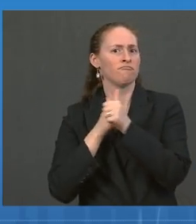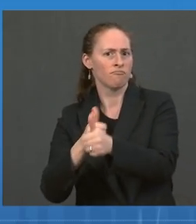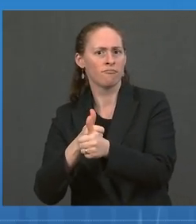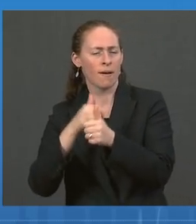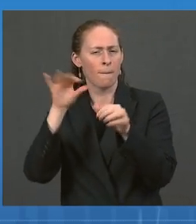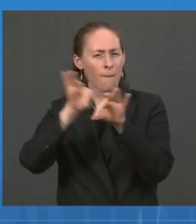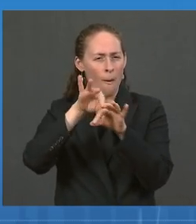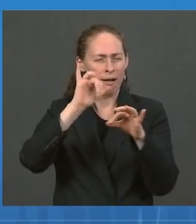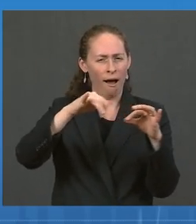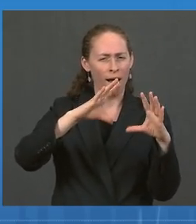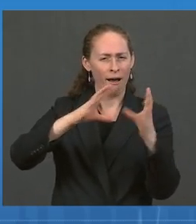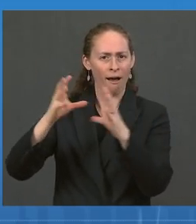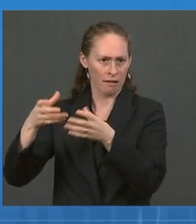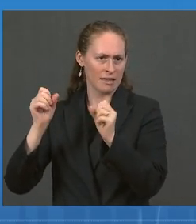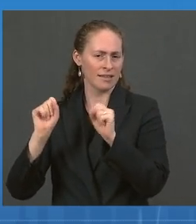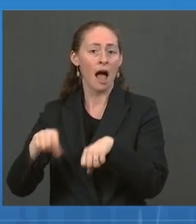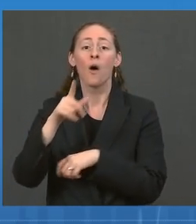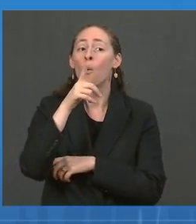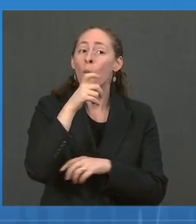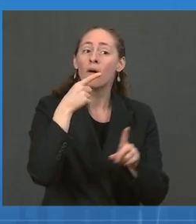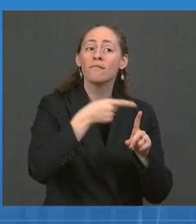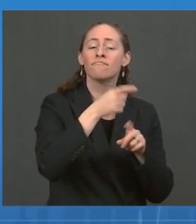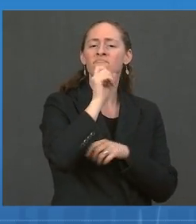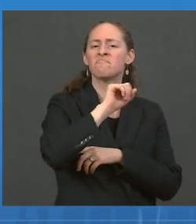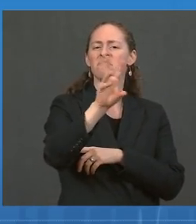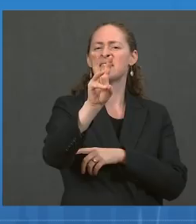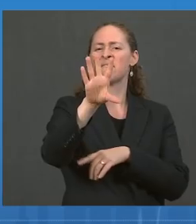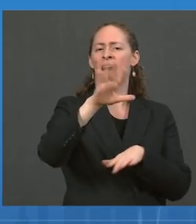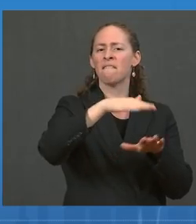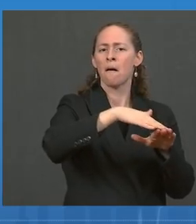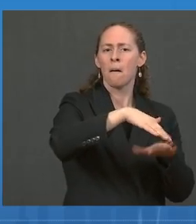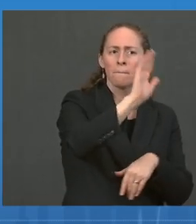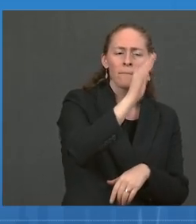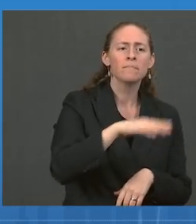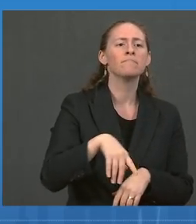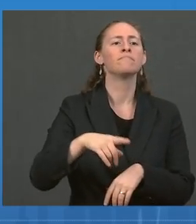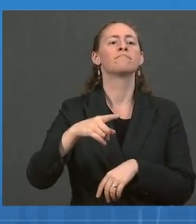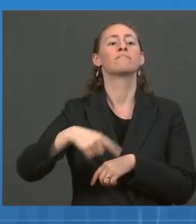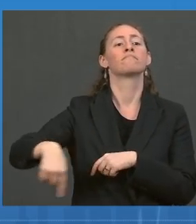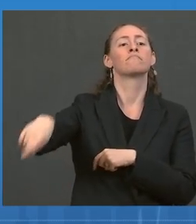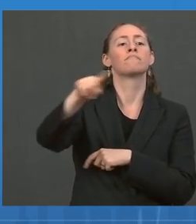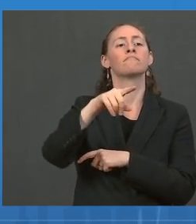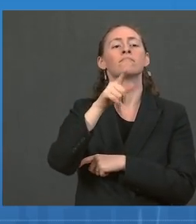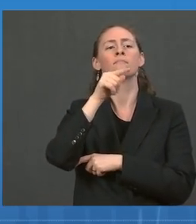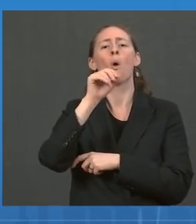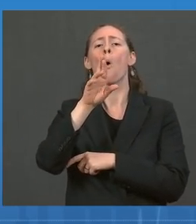those over the age of 65; those 18 and older who have an underlying medical condition